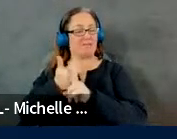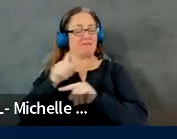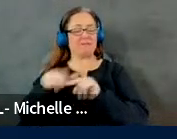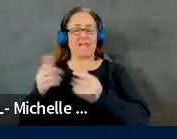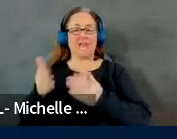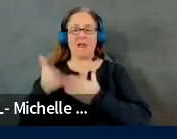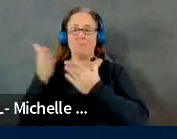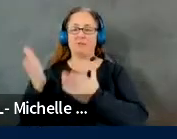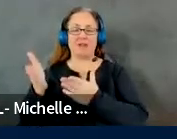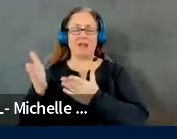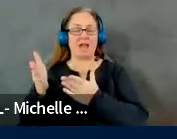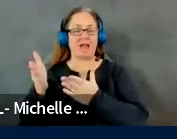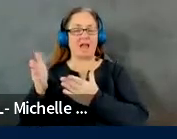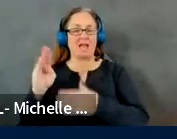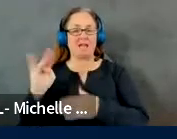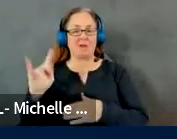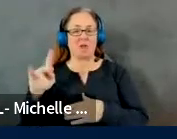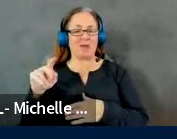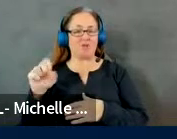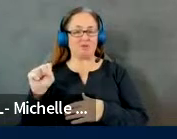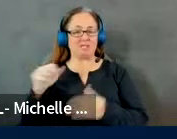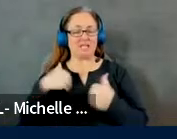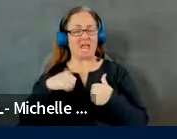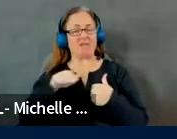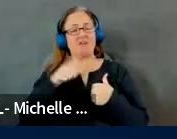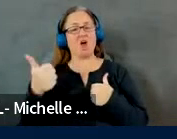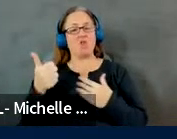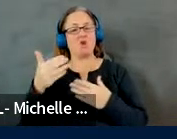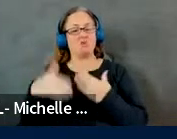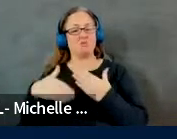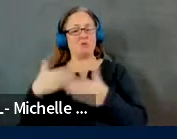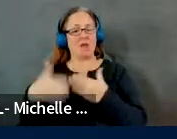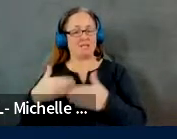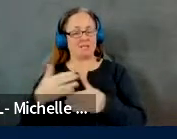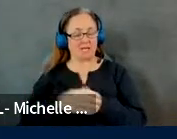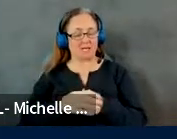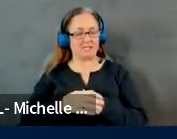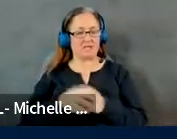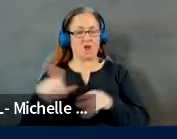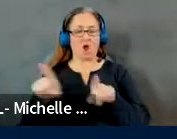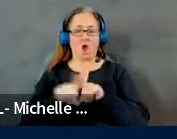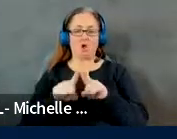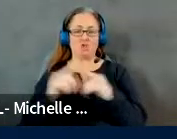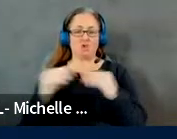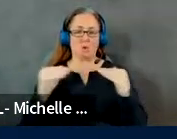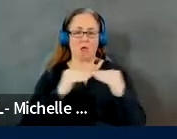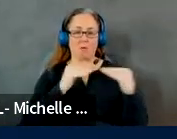inputs of their biometrics, that they have an alternative process that is also equitable.